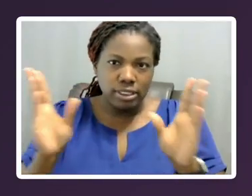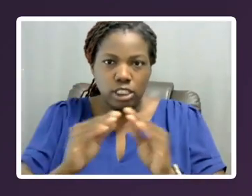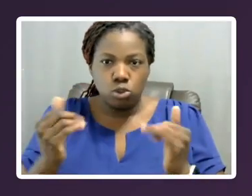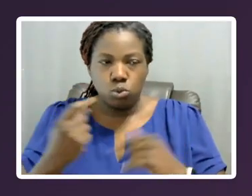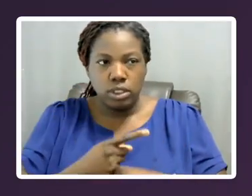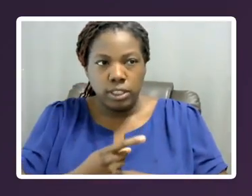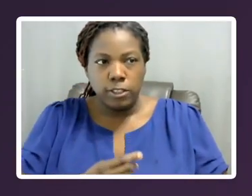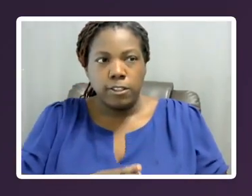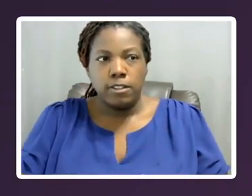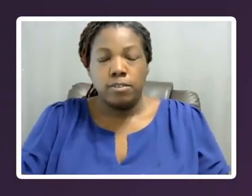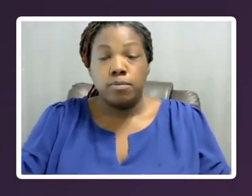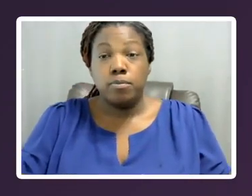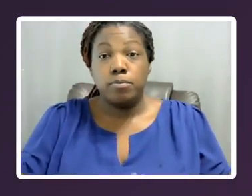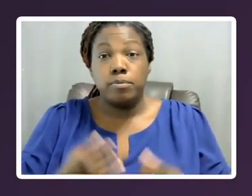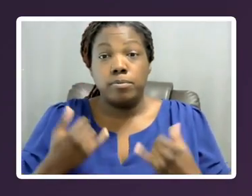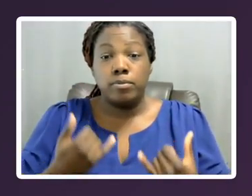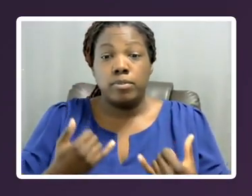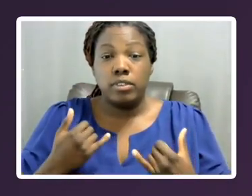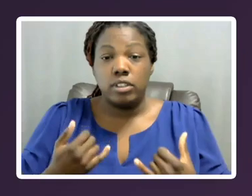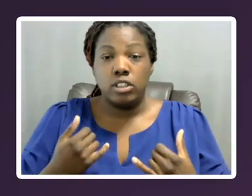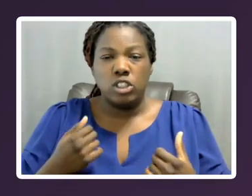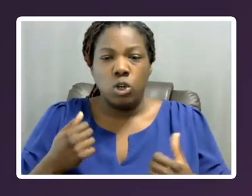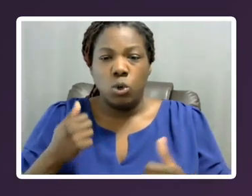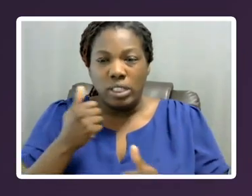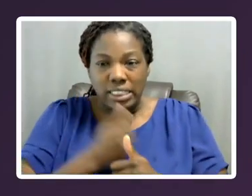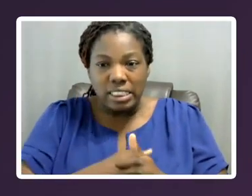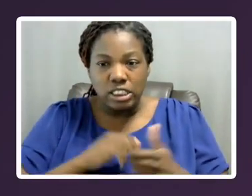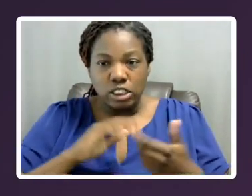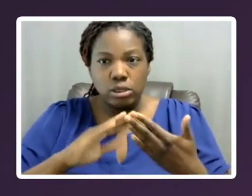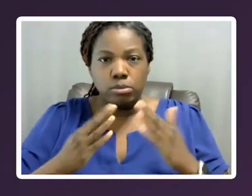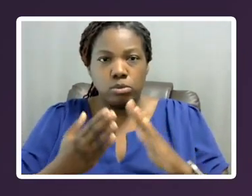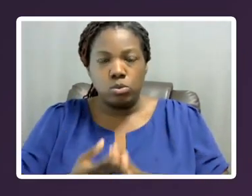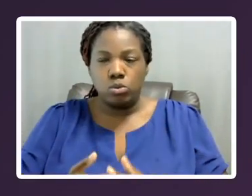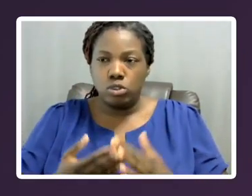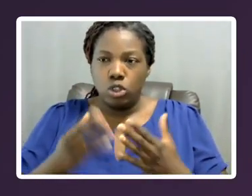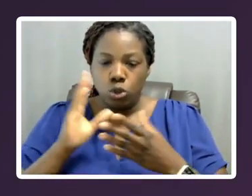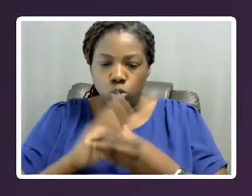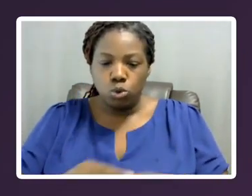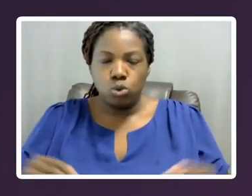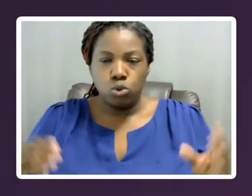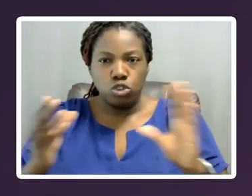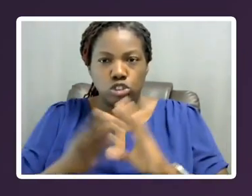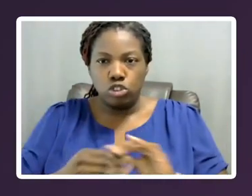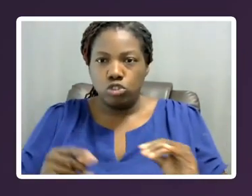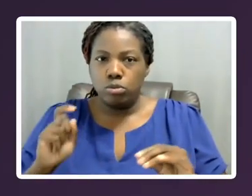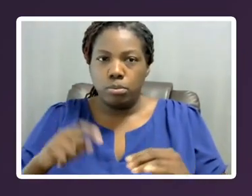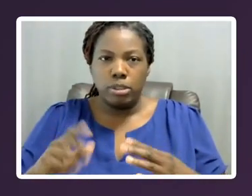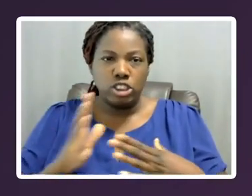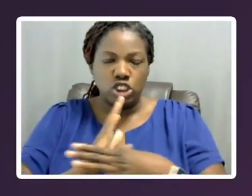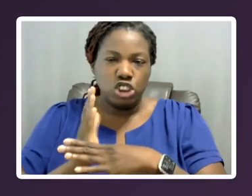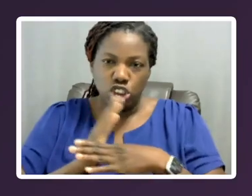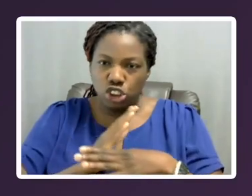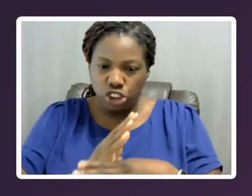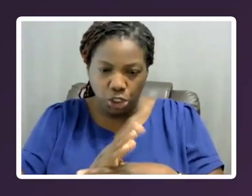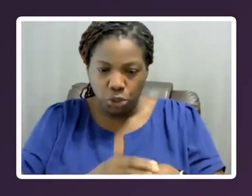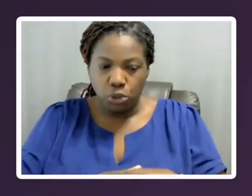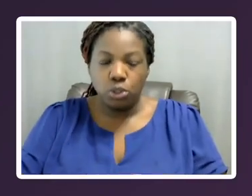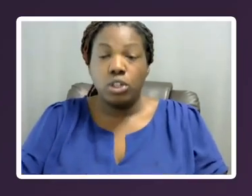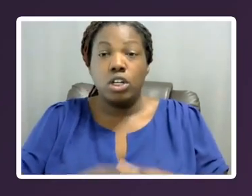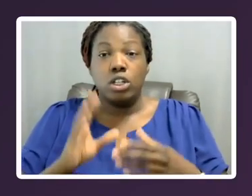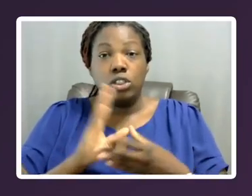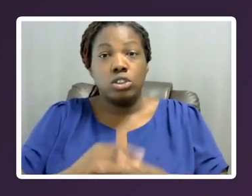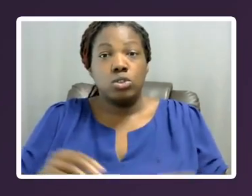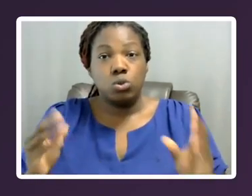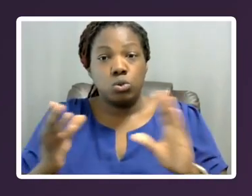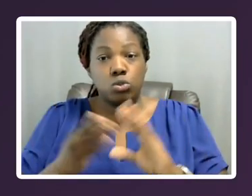Now, with every community there are stories to be told and shared. And stories can actually be told